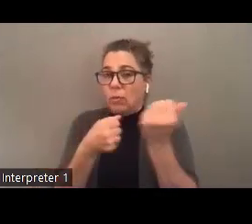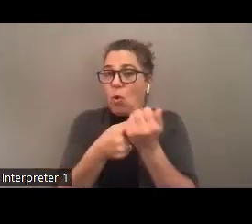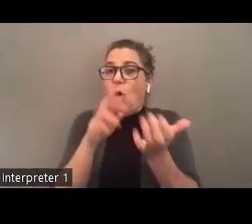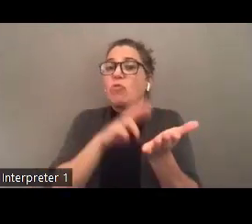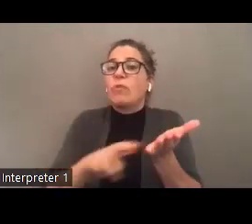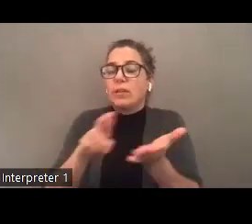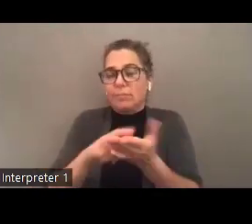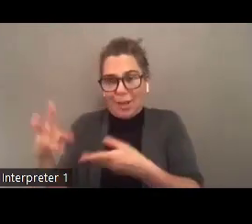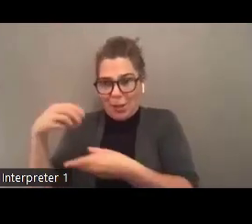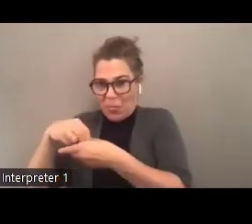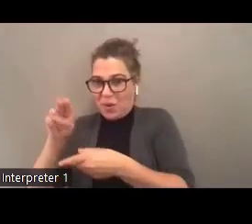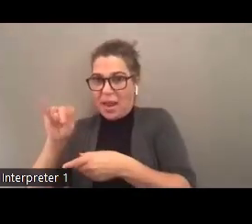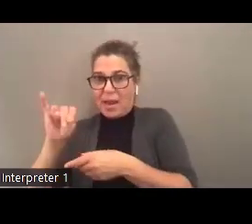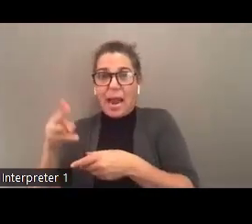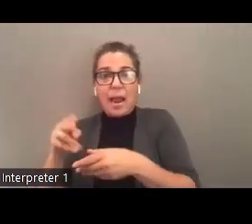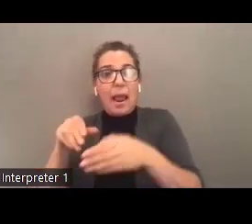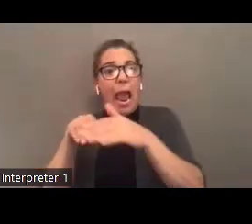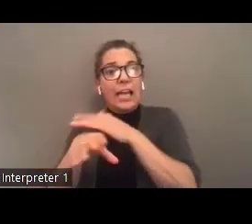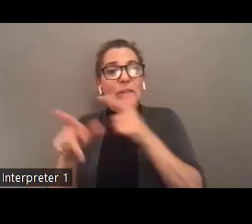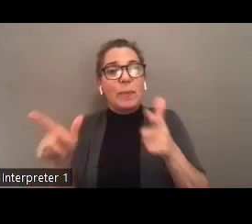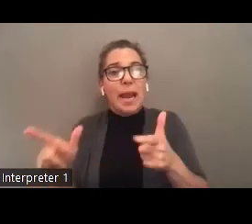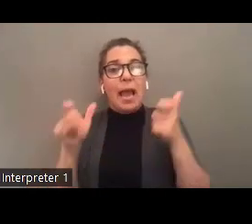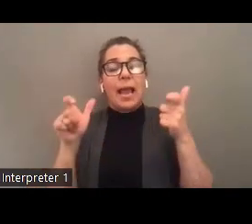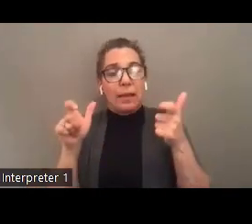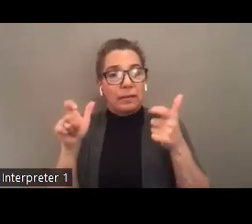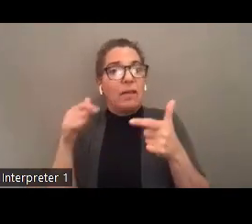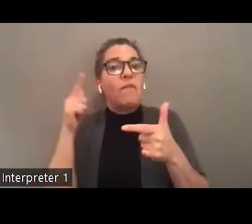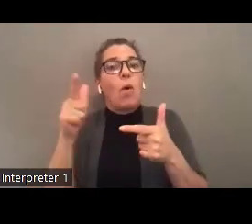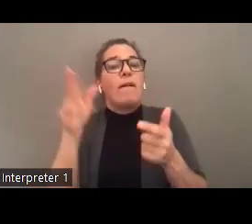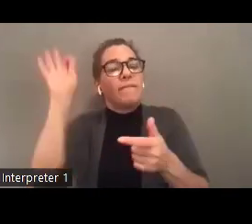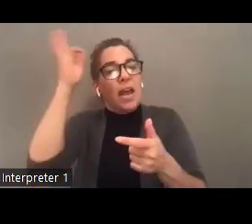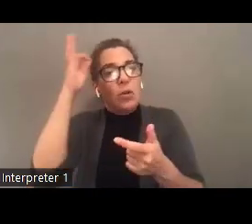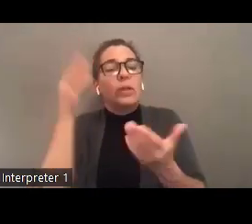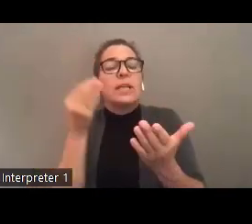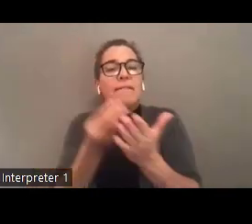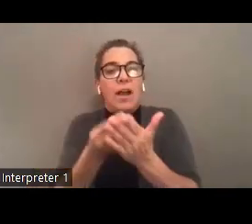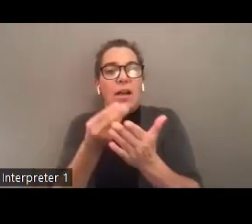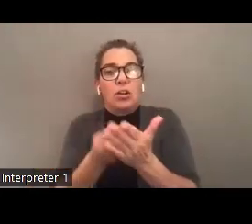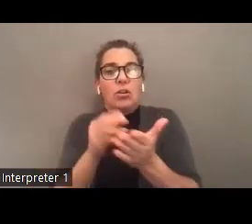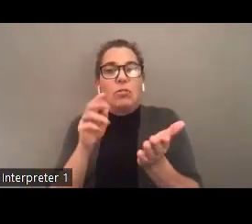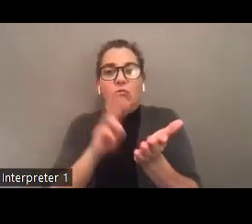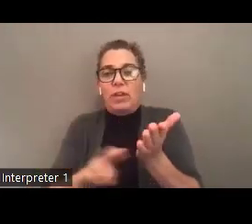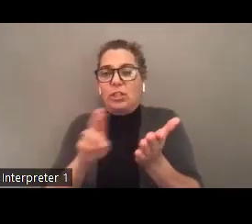to expedite access to results of federally funded research. NIH supports this important step